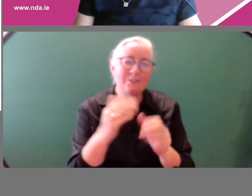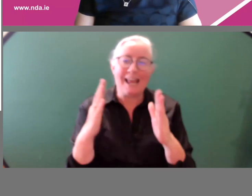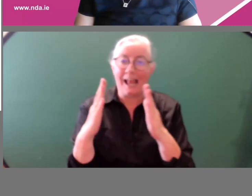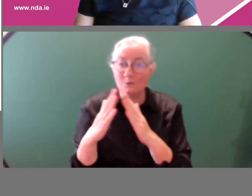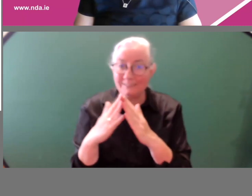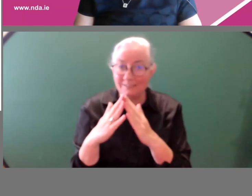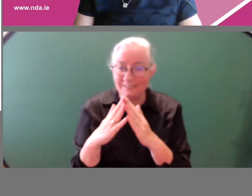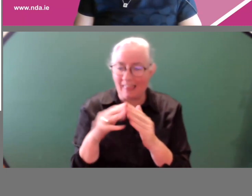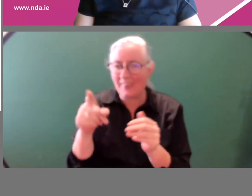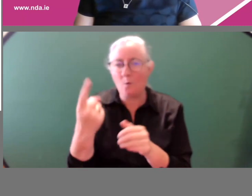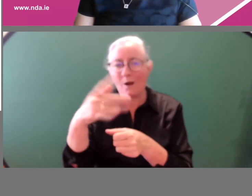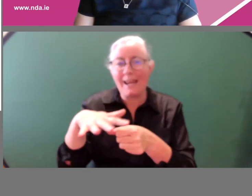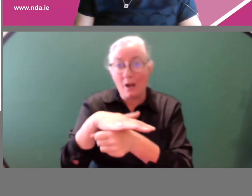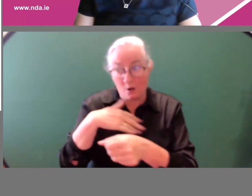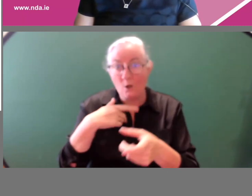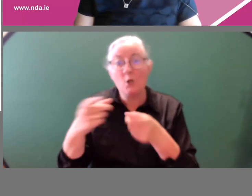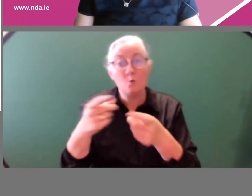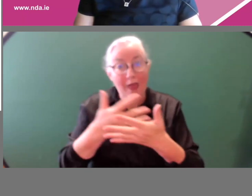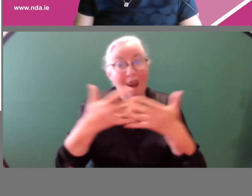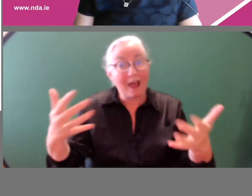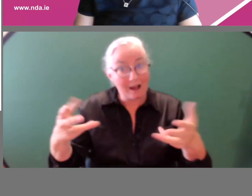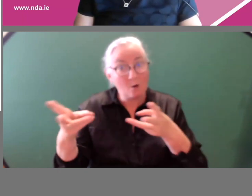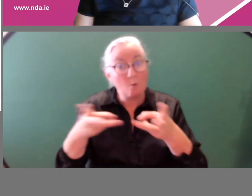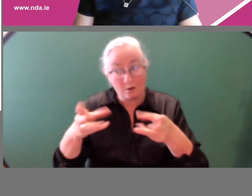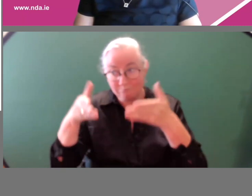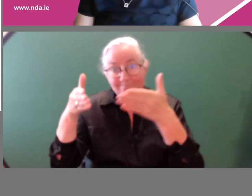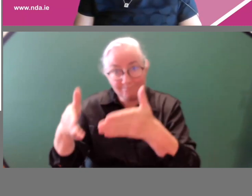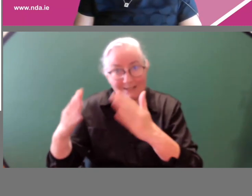is an area we're doing a lot of work on at the moment and I am also going to point you